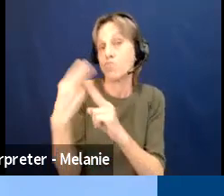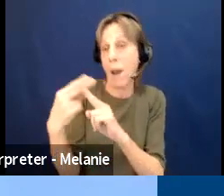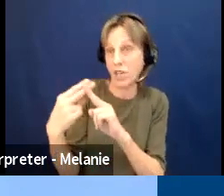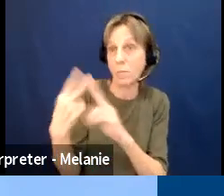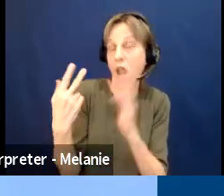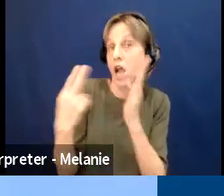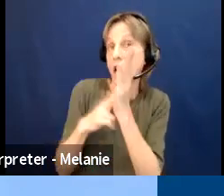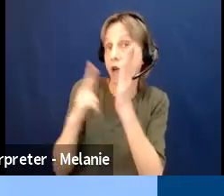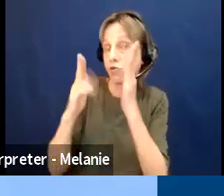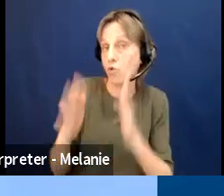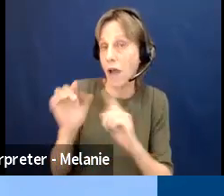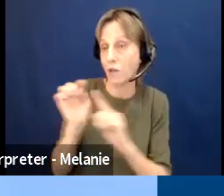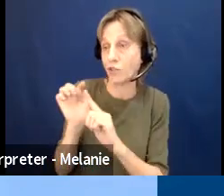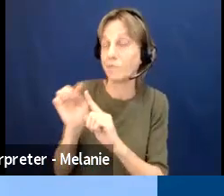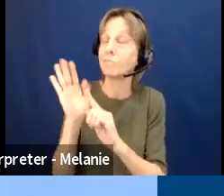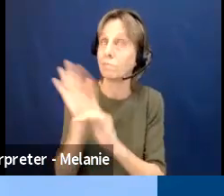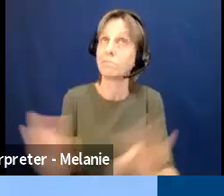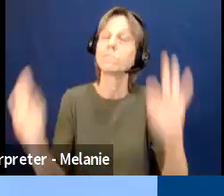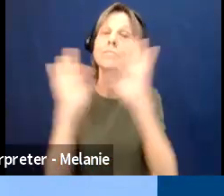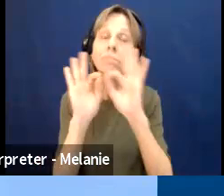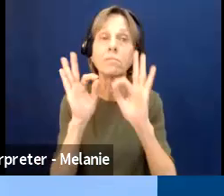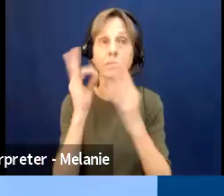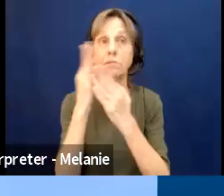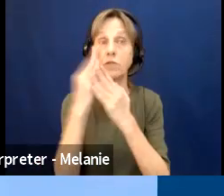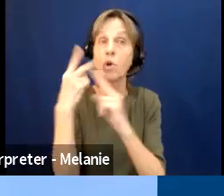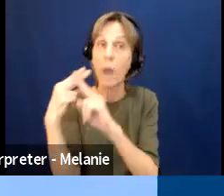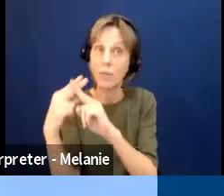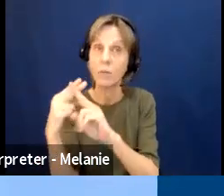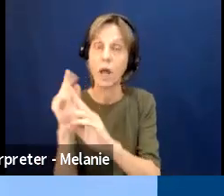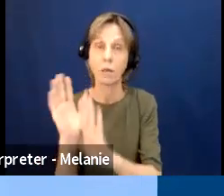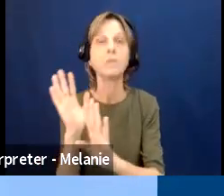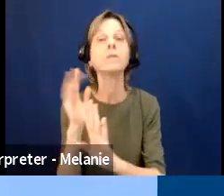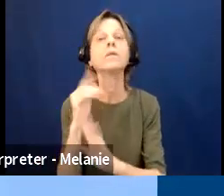reputable to be doing that repair and rebuild they'll create what we call a scope of work